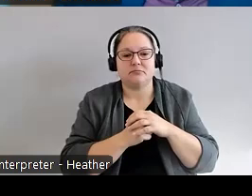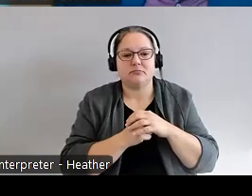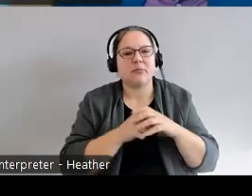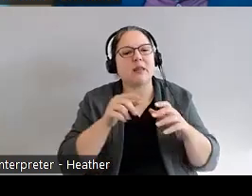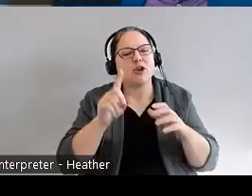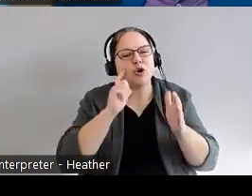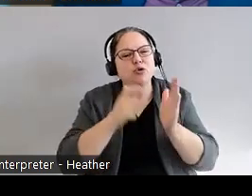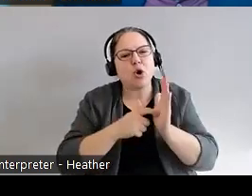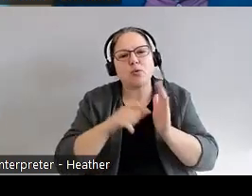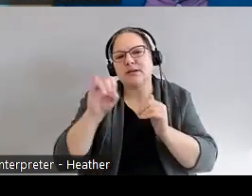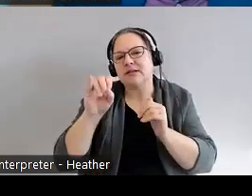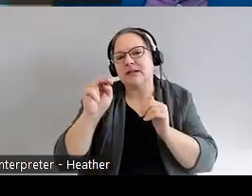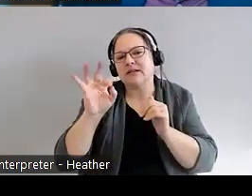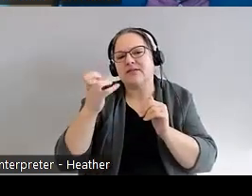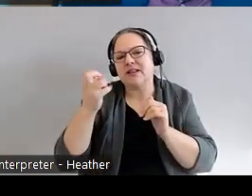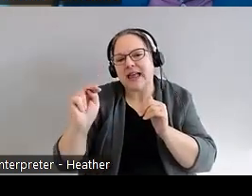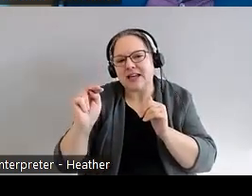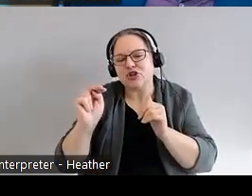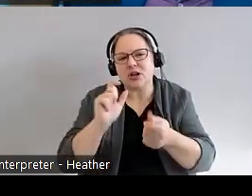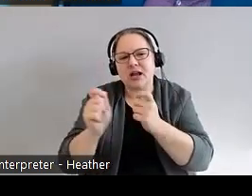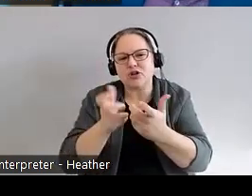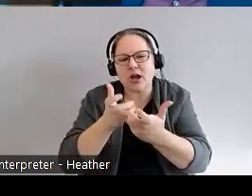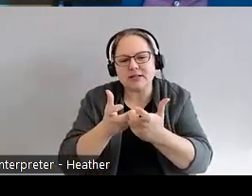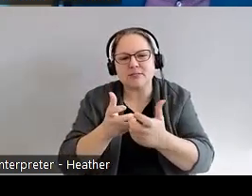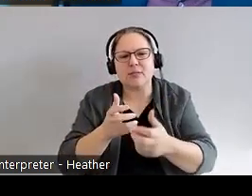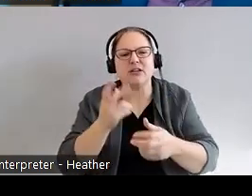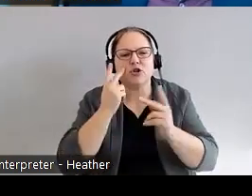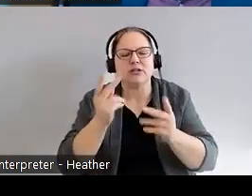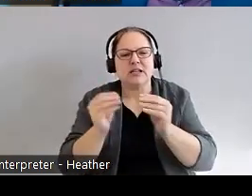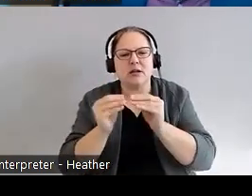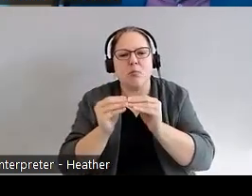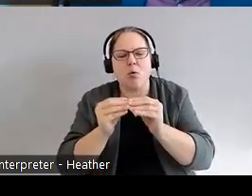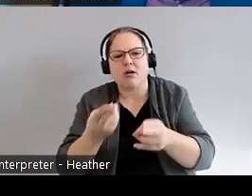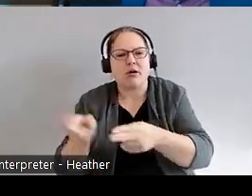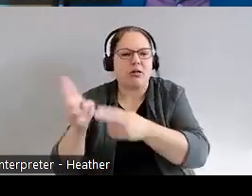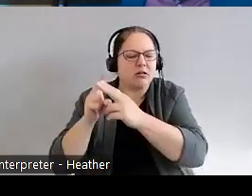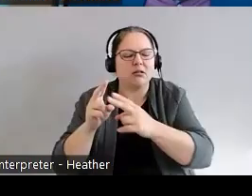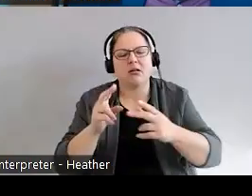uh you're looking at even much more elevated numbers and a lot of the cost goes into sort of